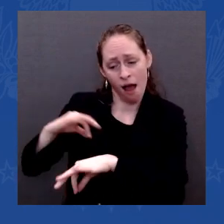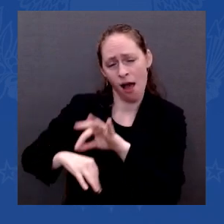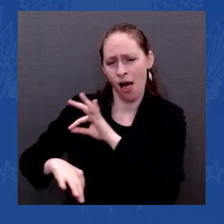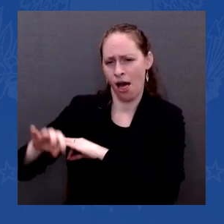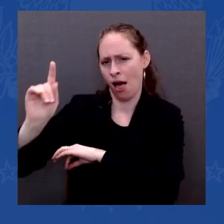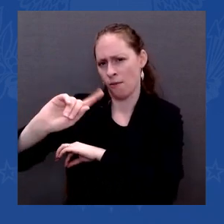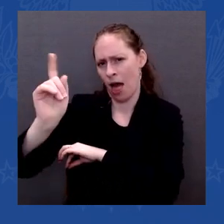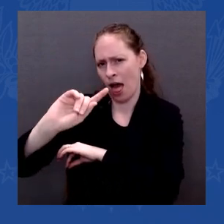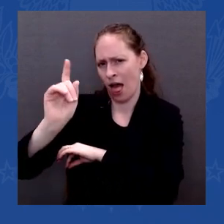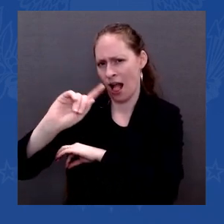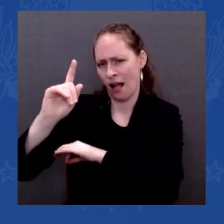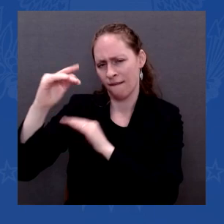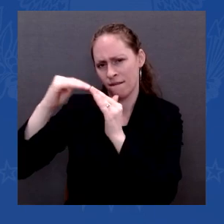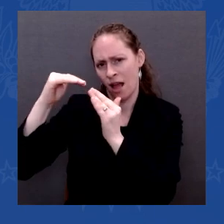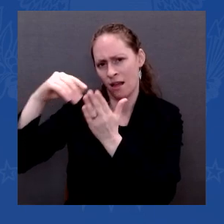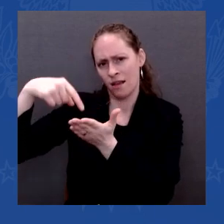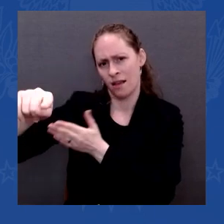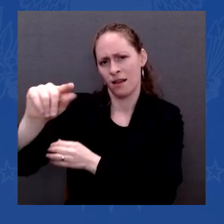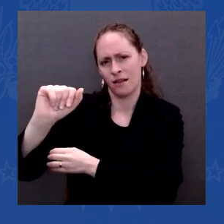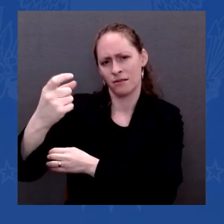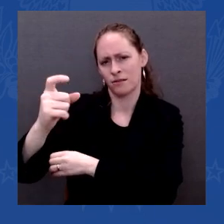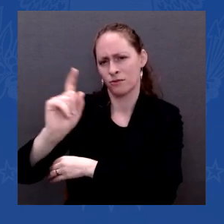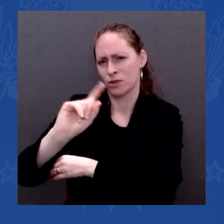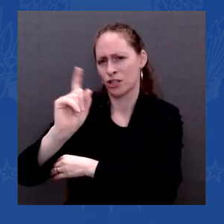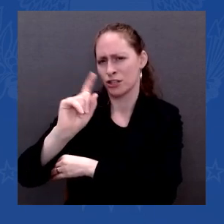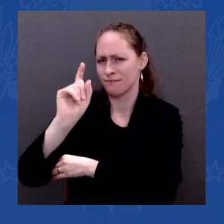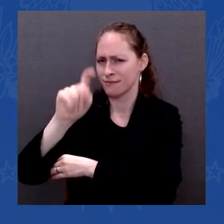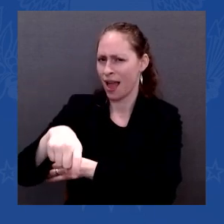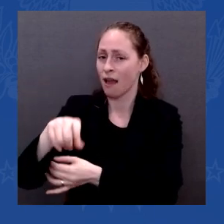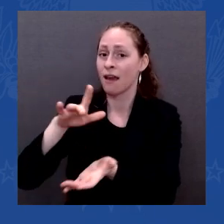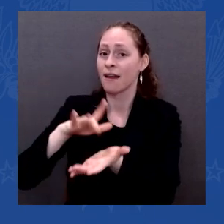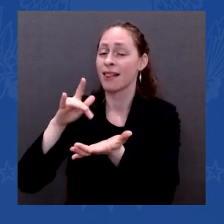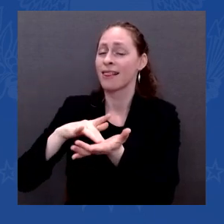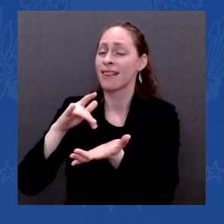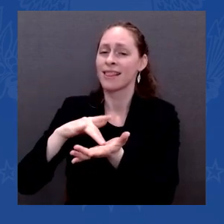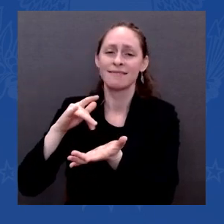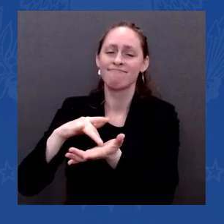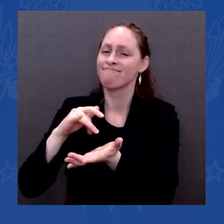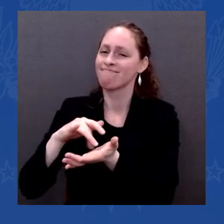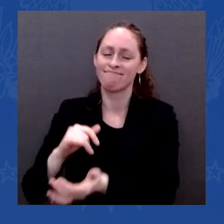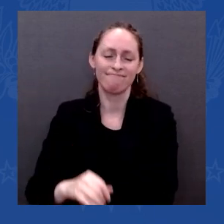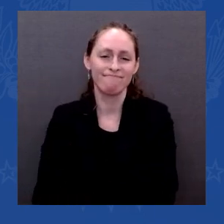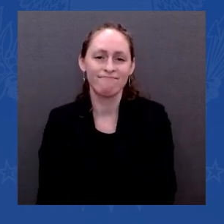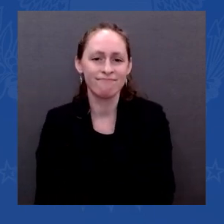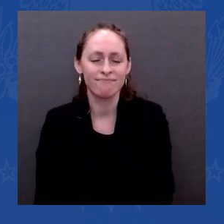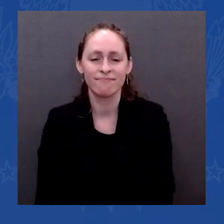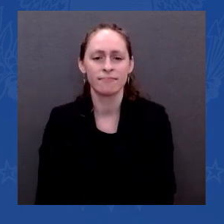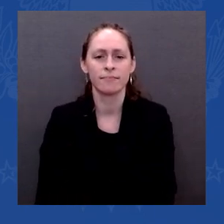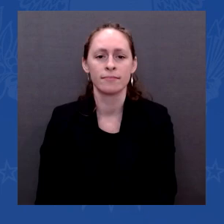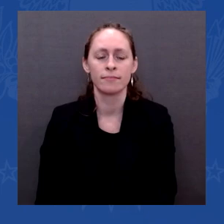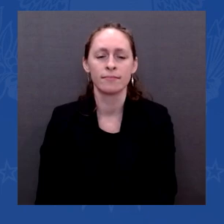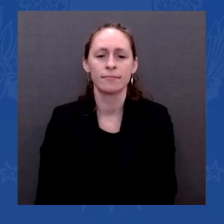We can pay for all this by just making sure that the wealthy -- making sure that the wealthy and the biggest corporations pay their fair share.